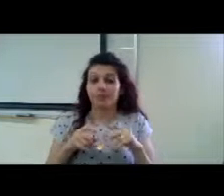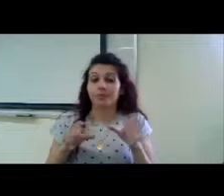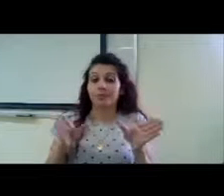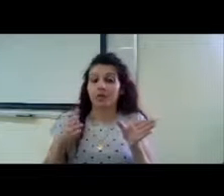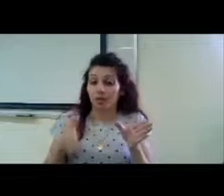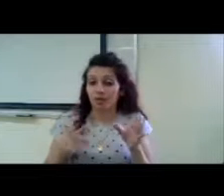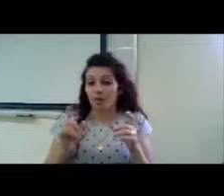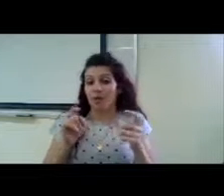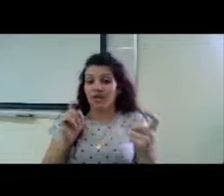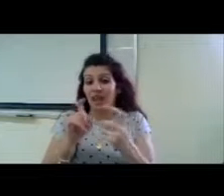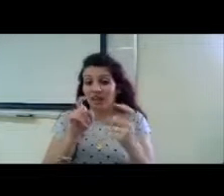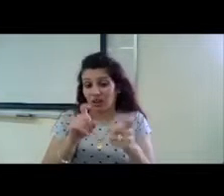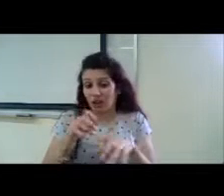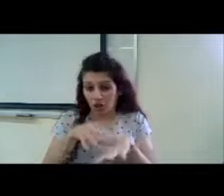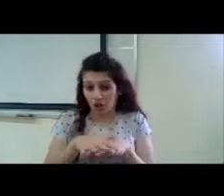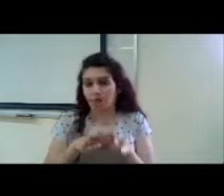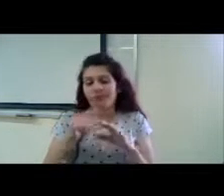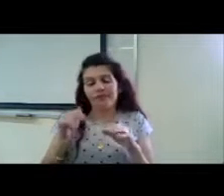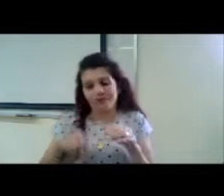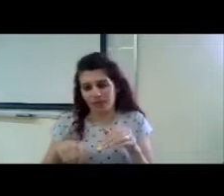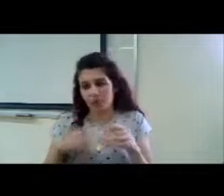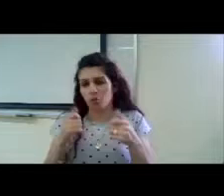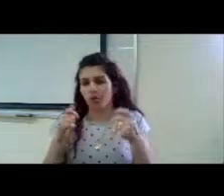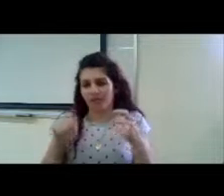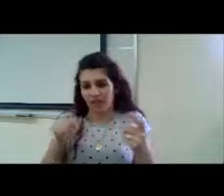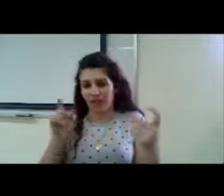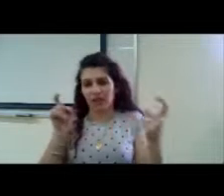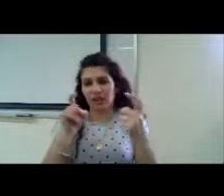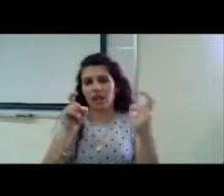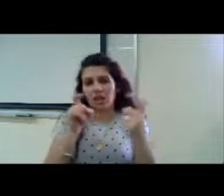recharging their phones or purchased additional credit so again we go back to